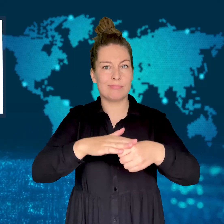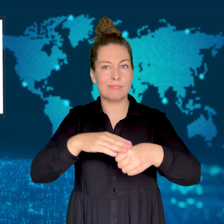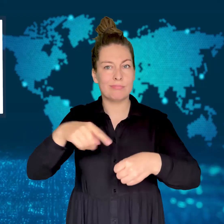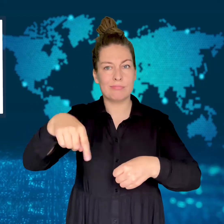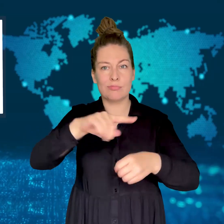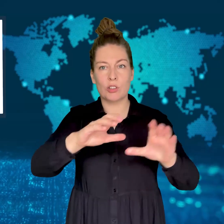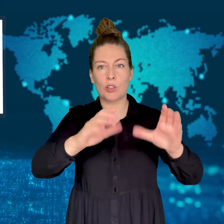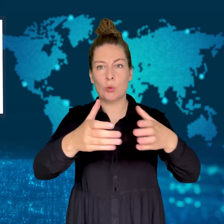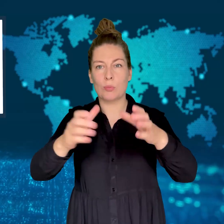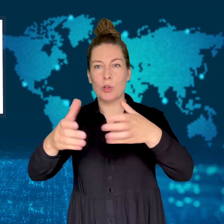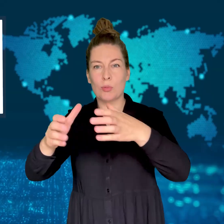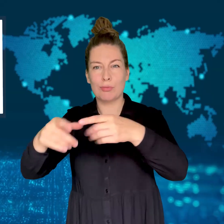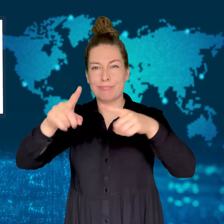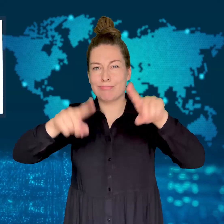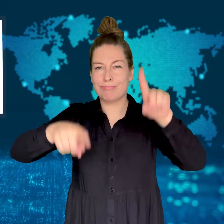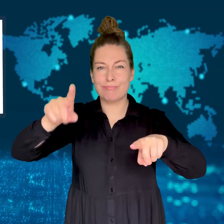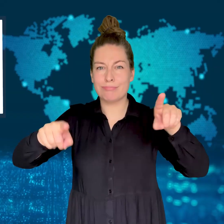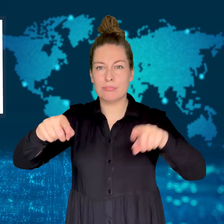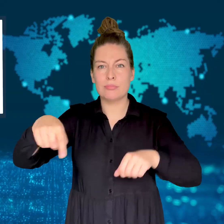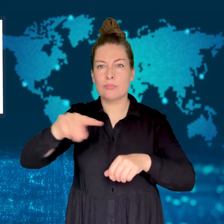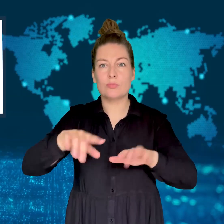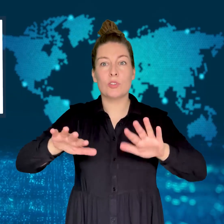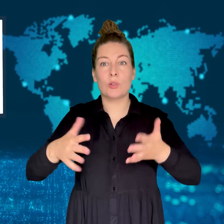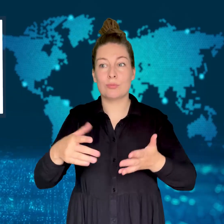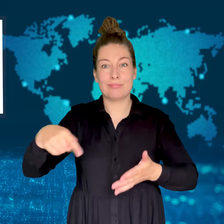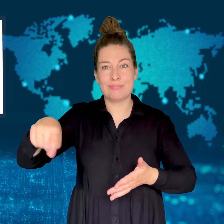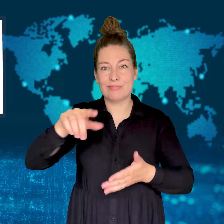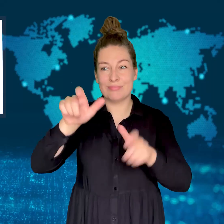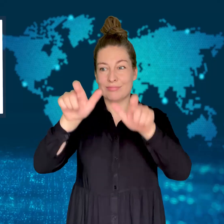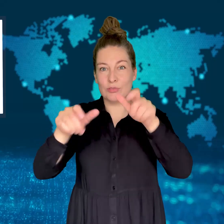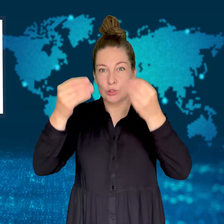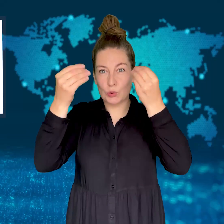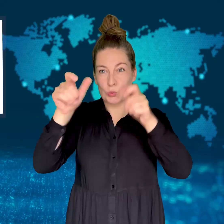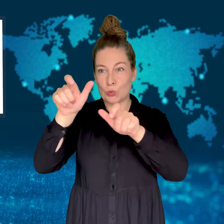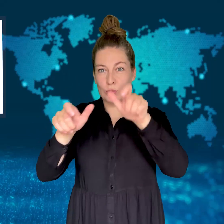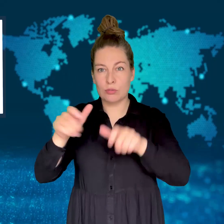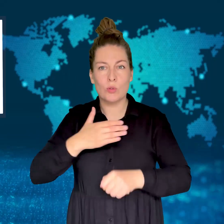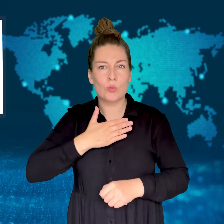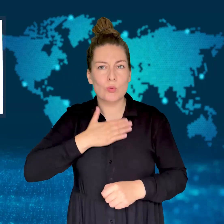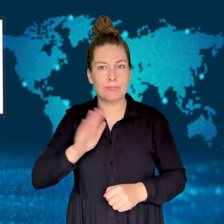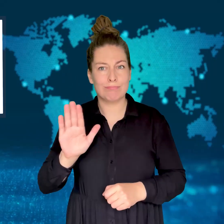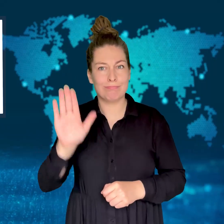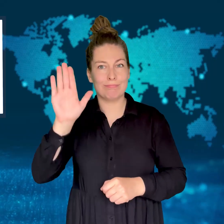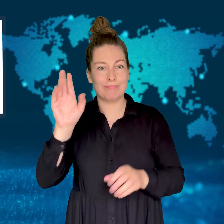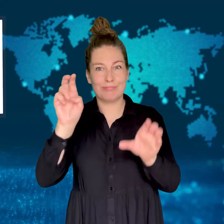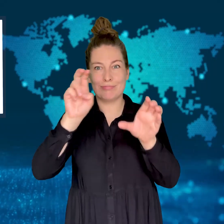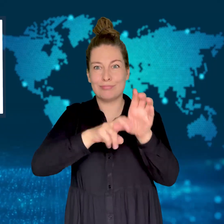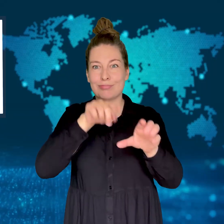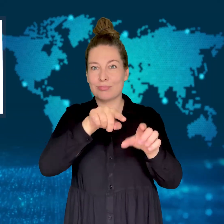the preferential treatment of specific groups in their admissions program.